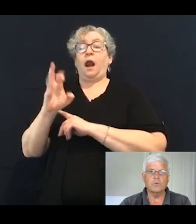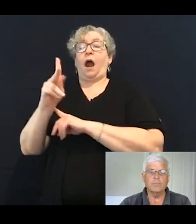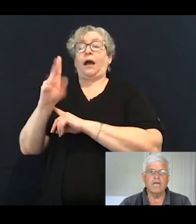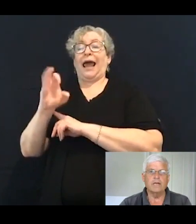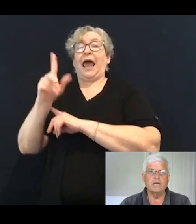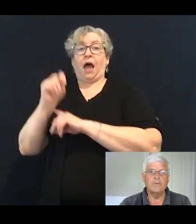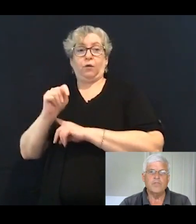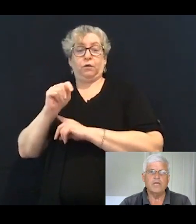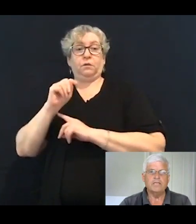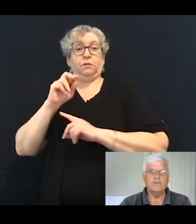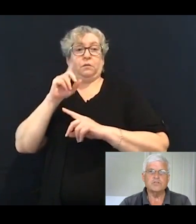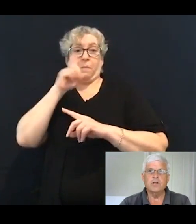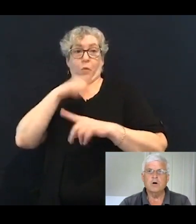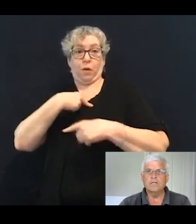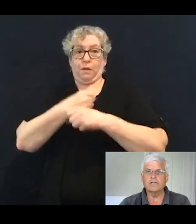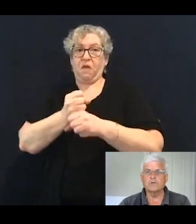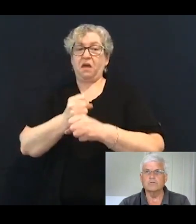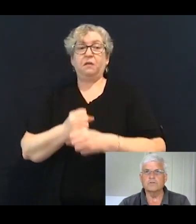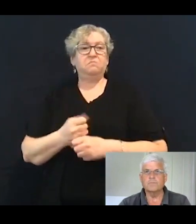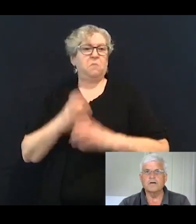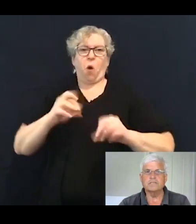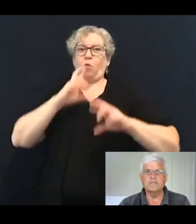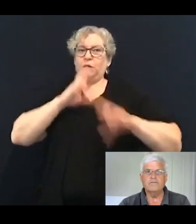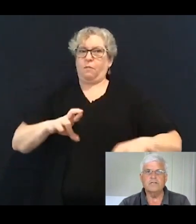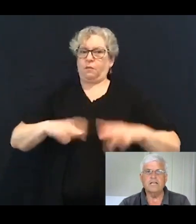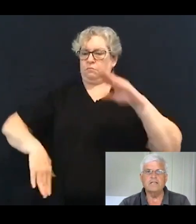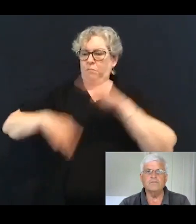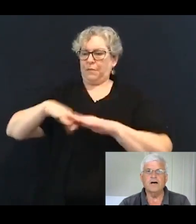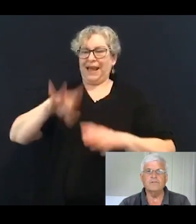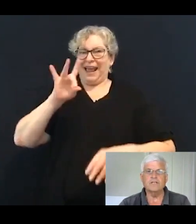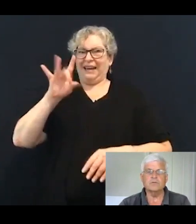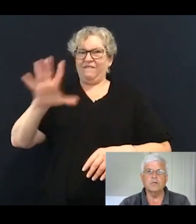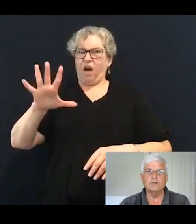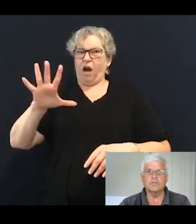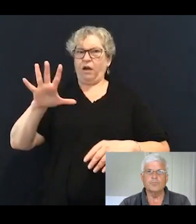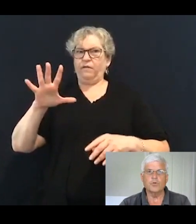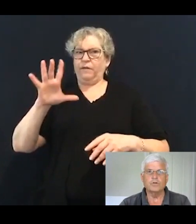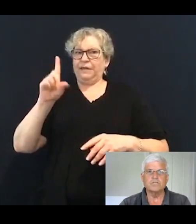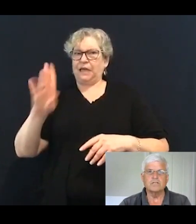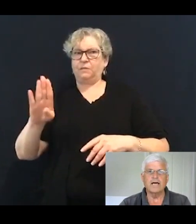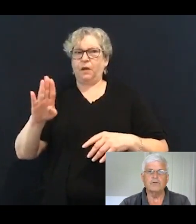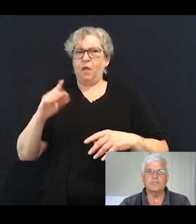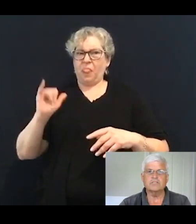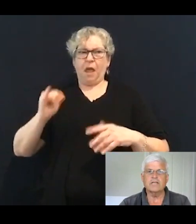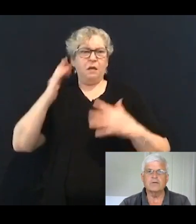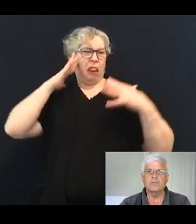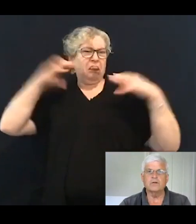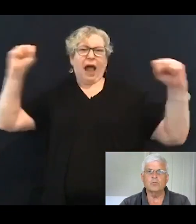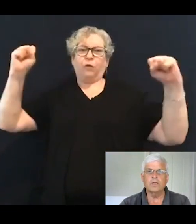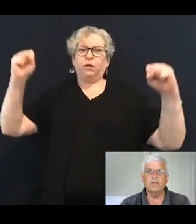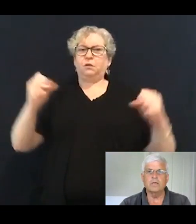gives no electrical response even at 85 decibels, which is the loudest sound that we gave.